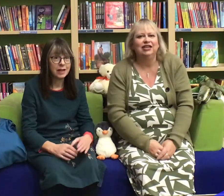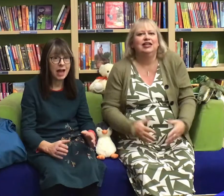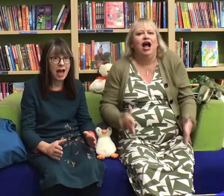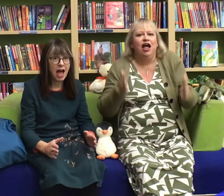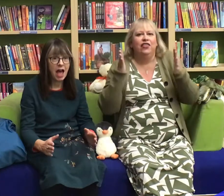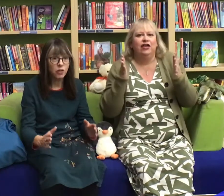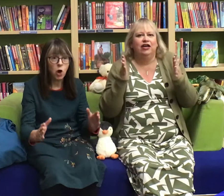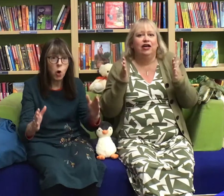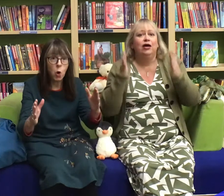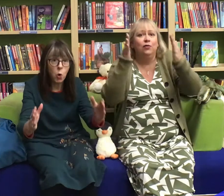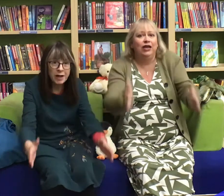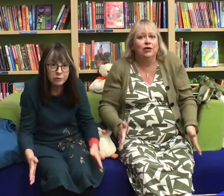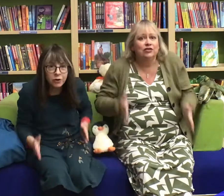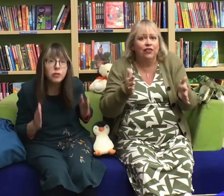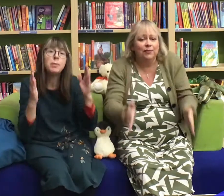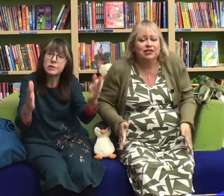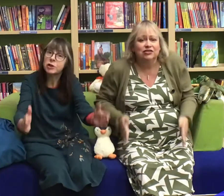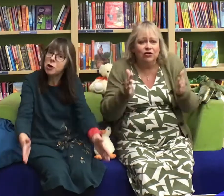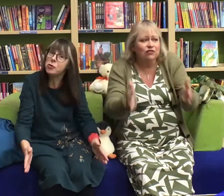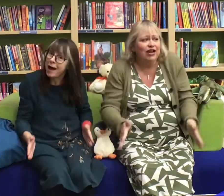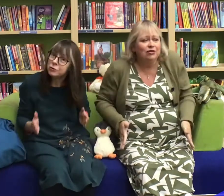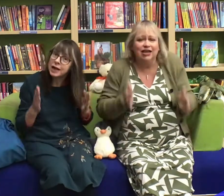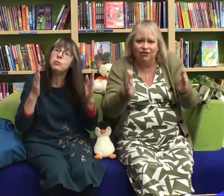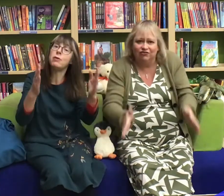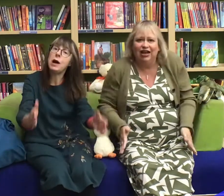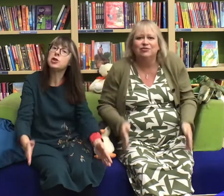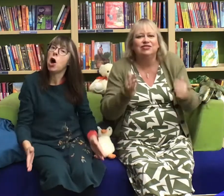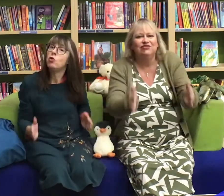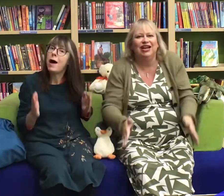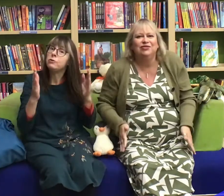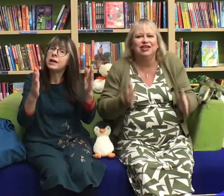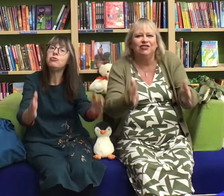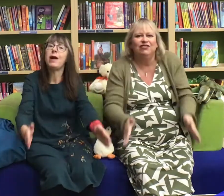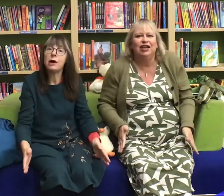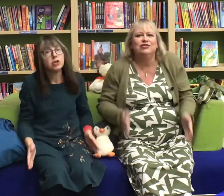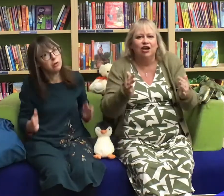Get ready! The wheels on the bus go round and round, round and round, round and round, the wheels